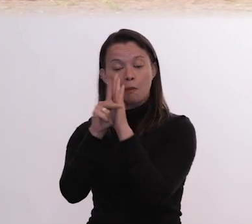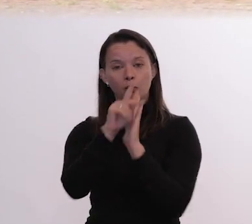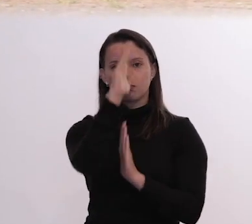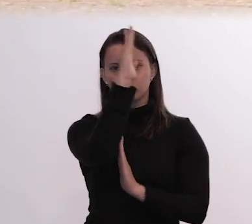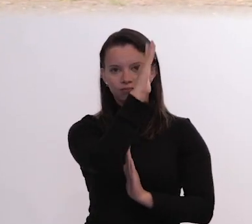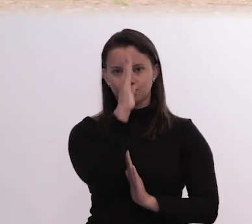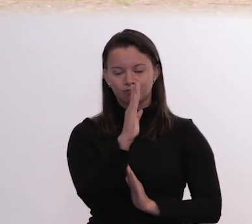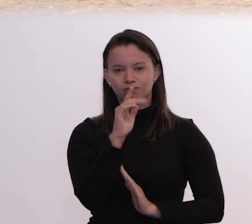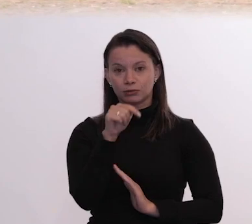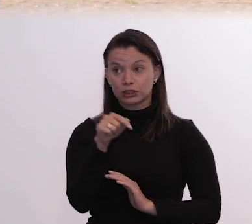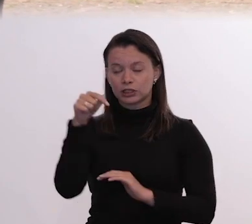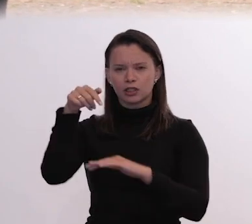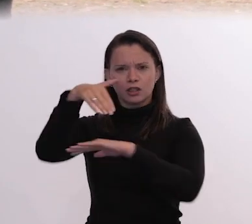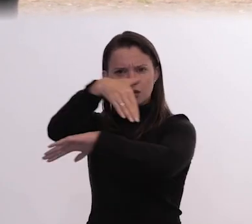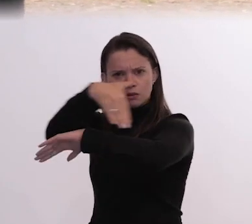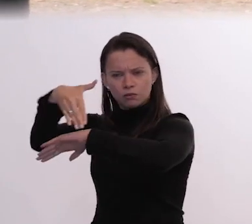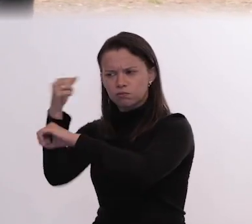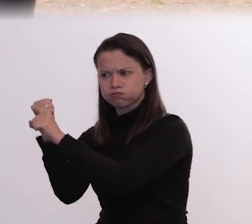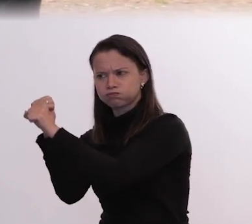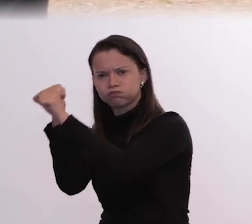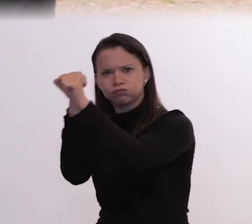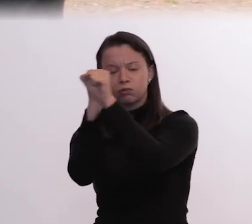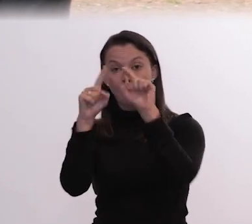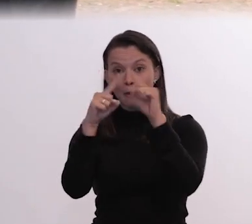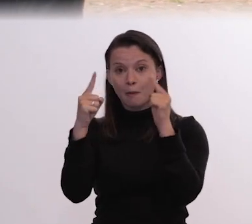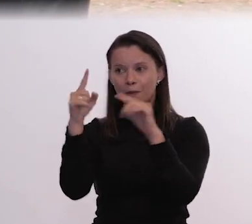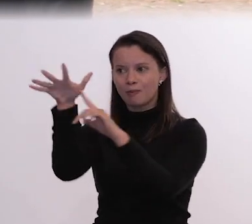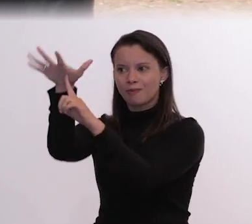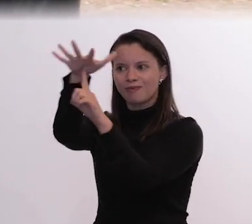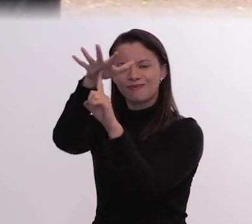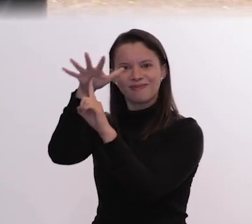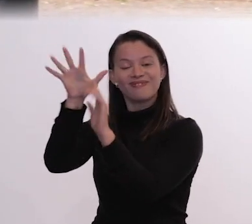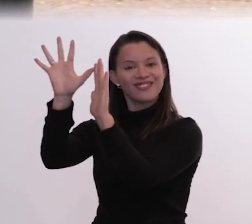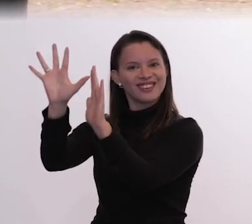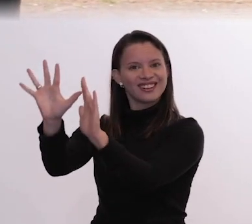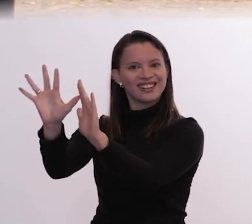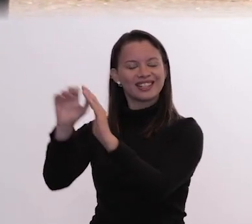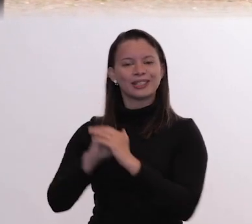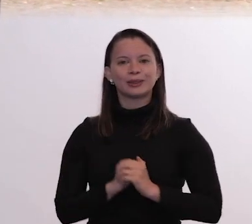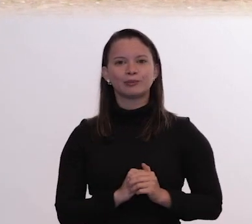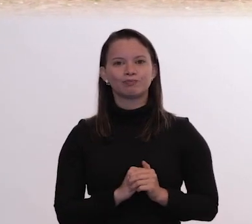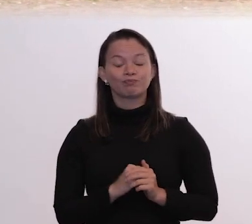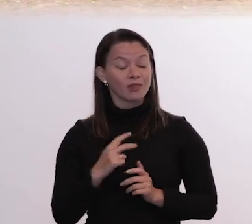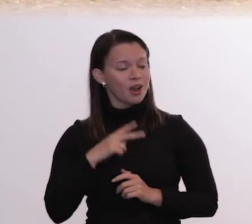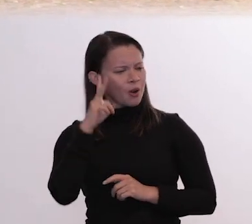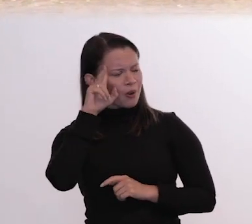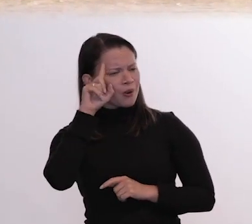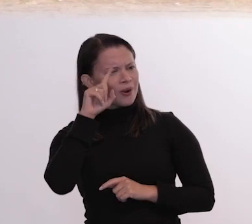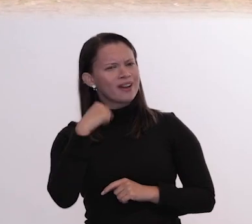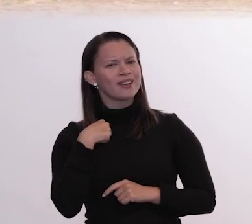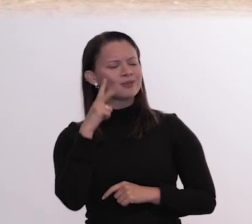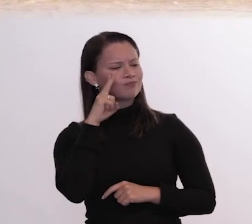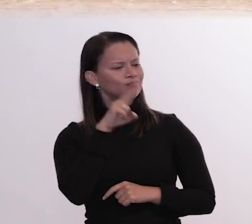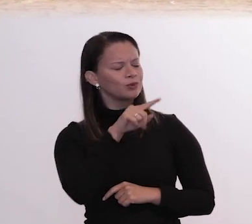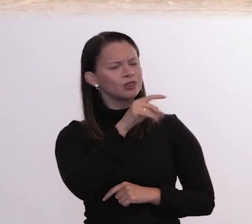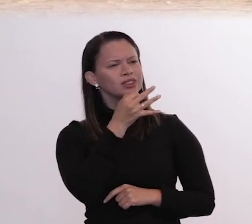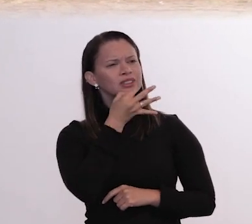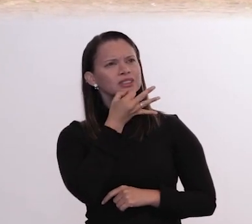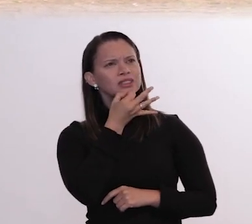I saw you speaking once and I was so impressed. You said that when people are close to a park like this,